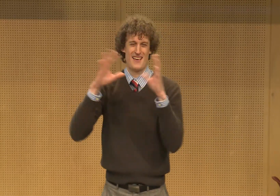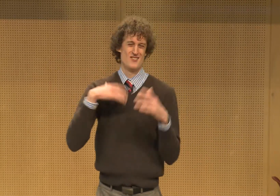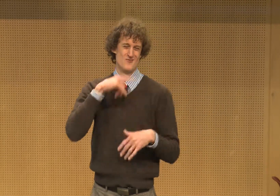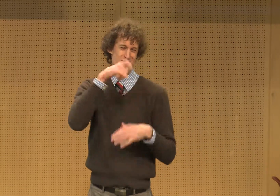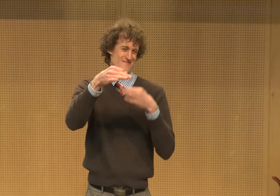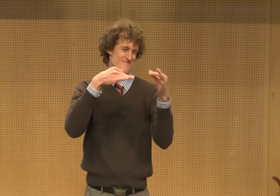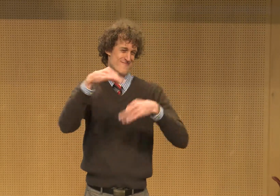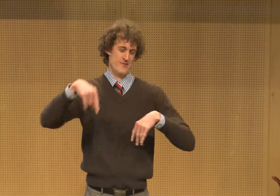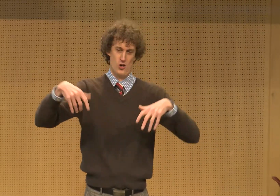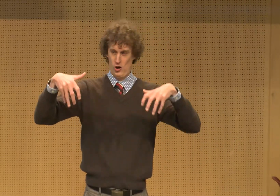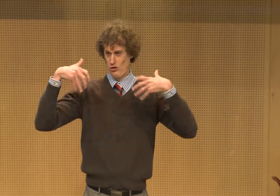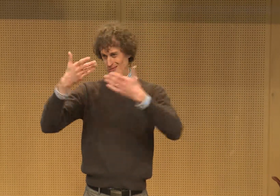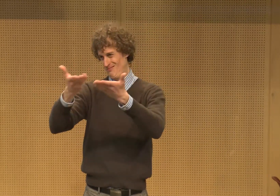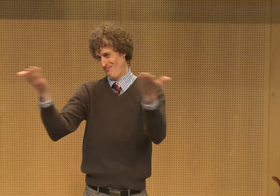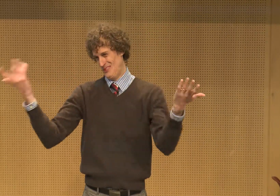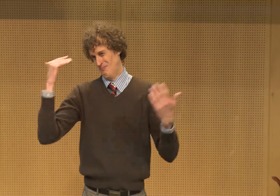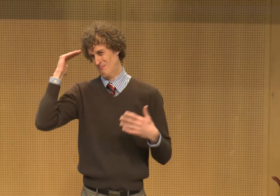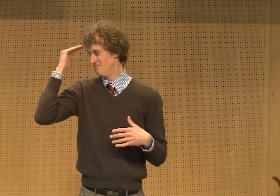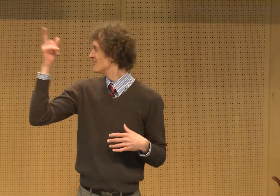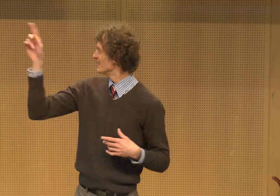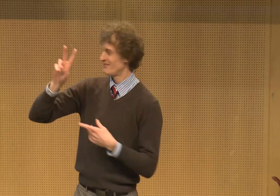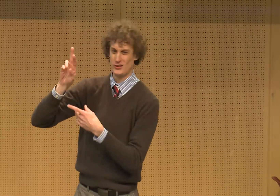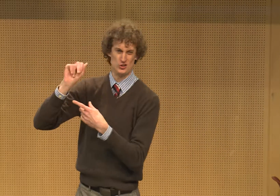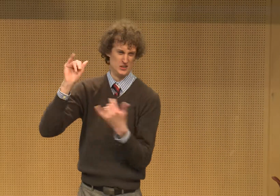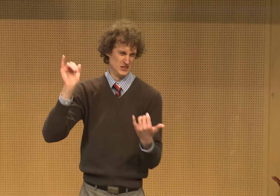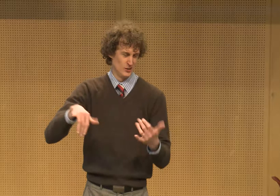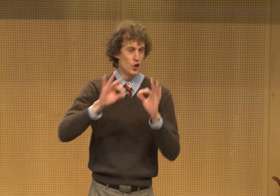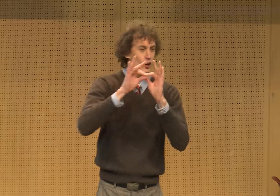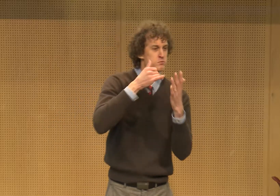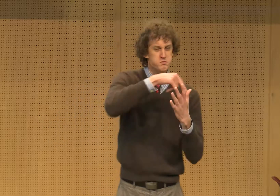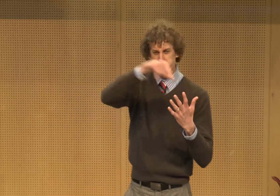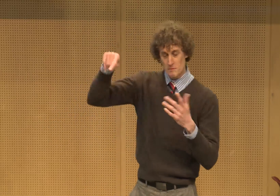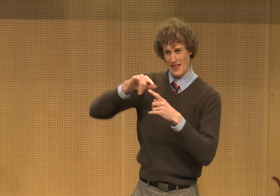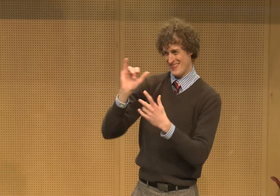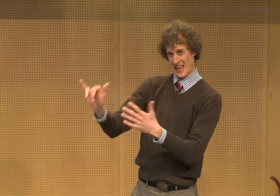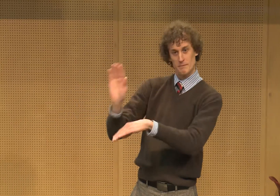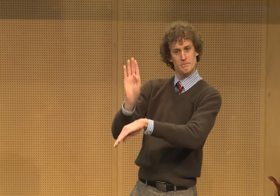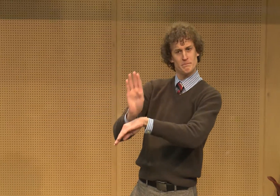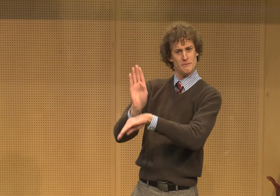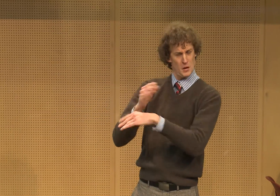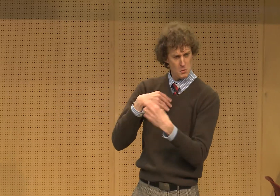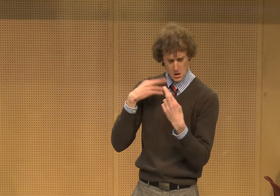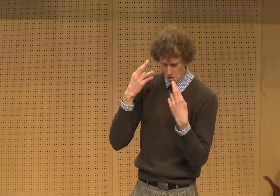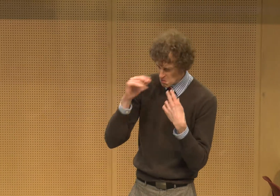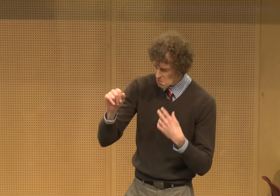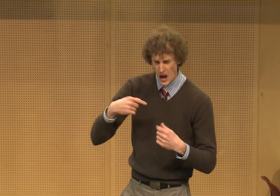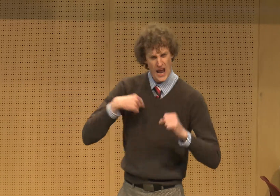And I realized, I mean, and this audience I don't really need to necessarily explain what the video relay service is,